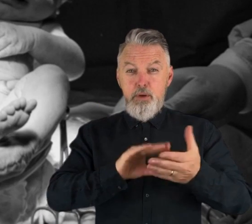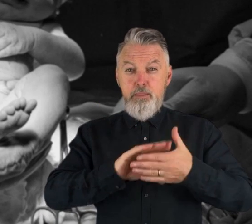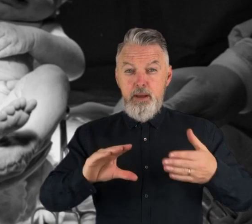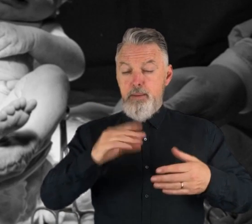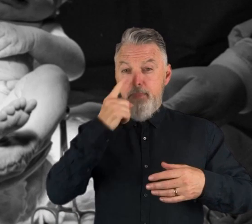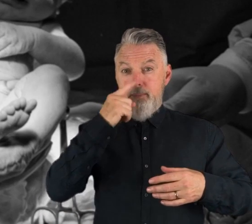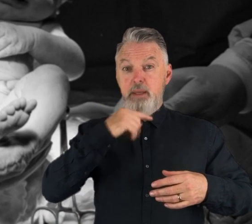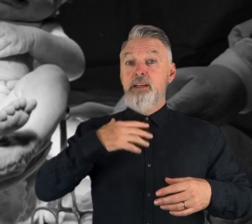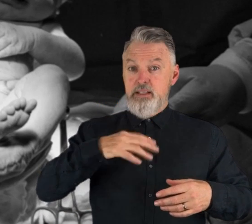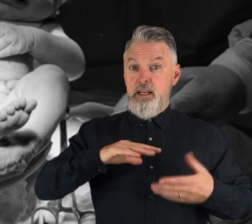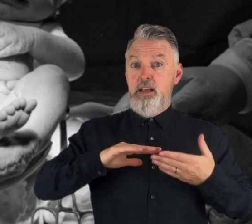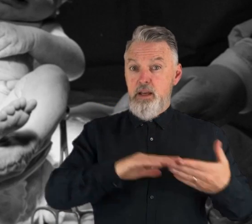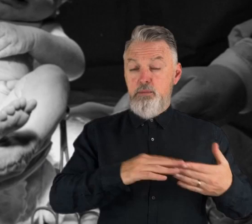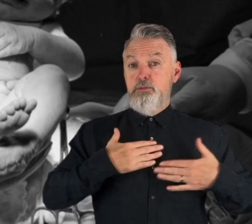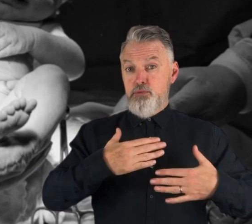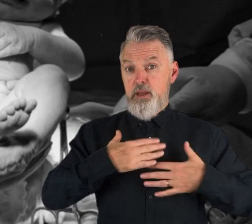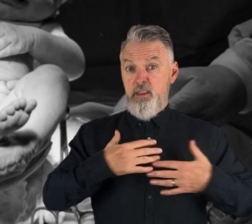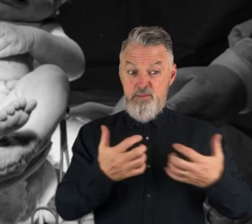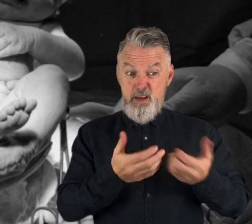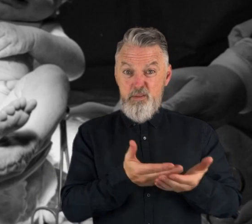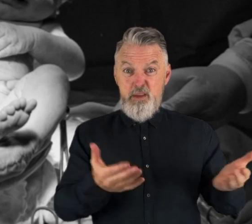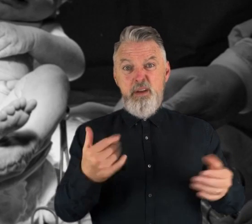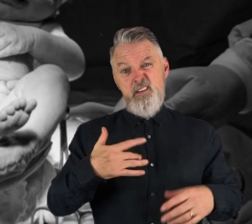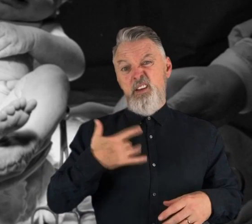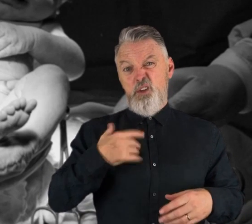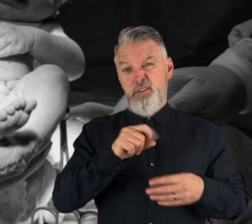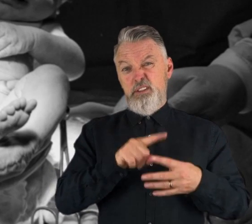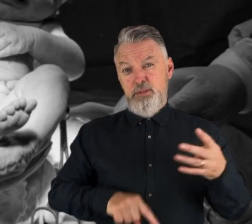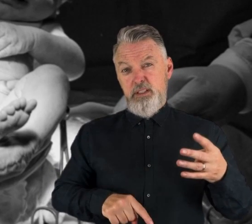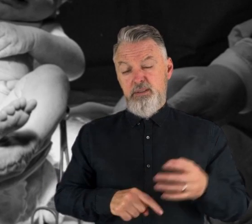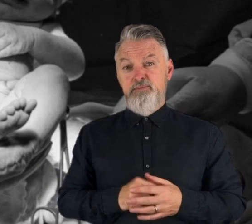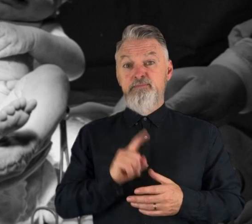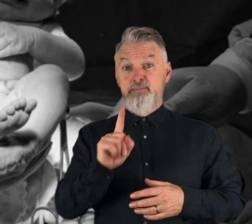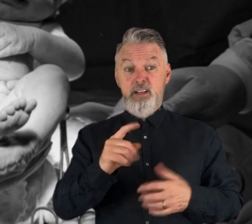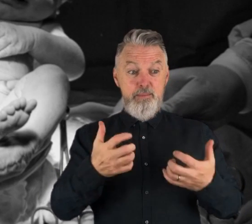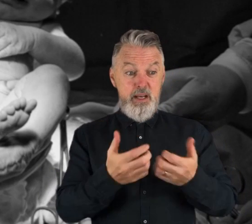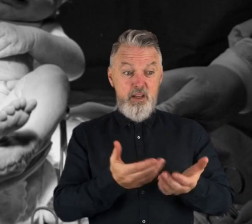A million of these babies are left with a life-long disability. Incredibly most of these disabilities